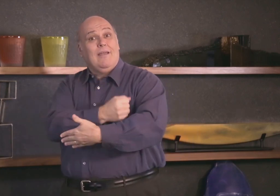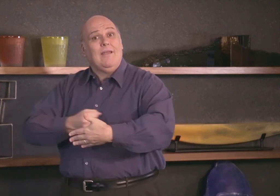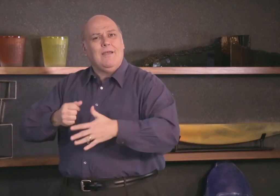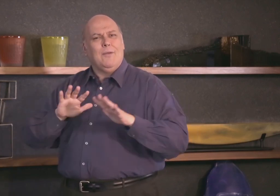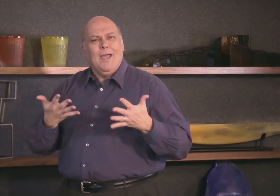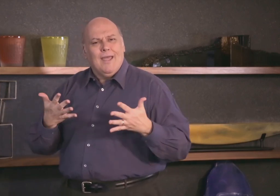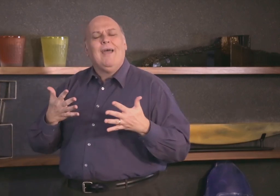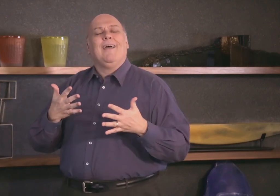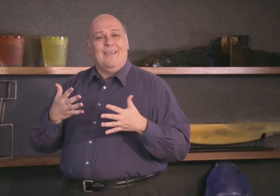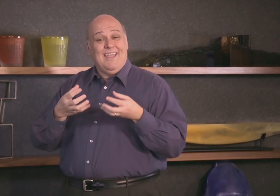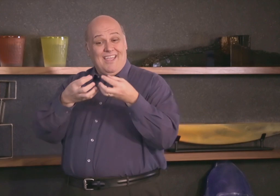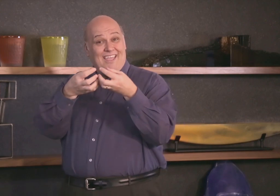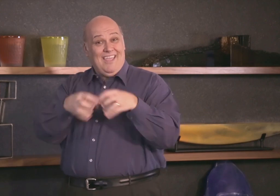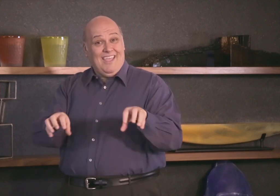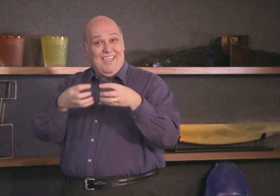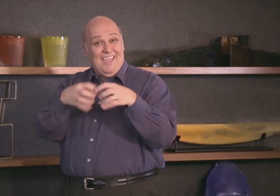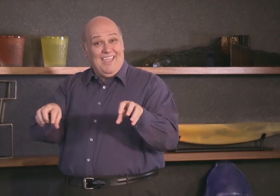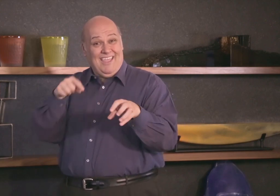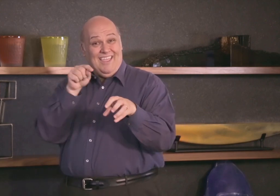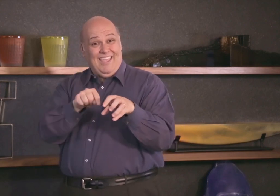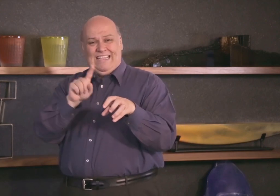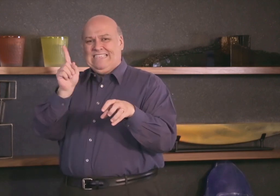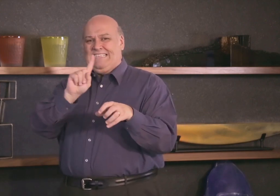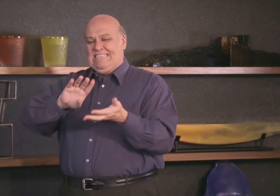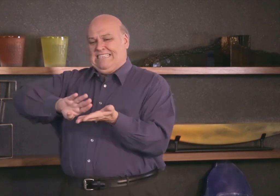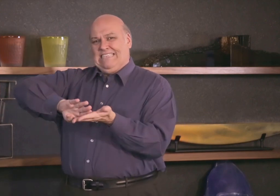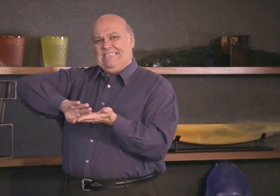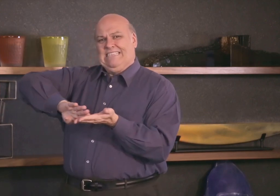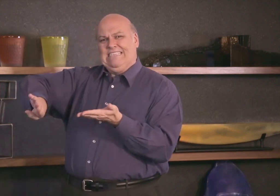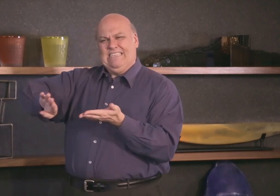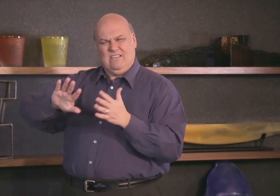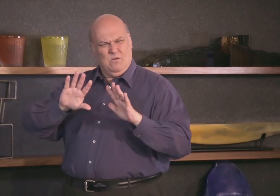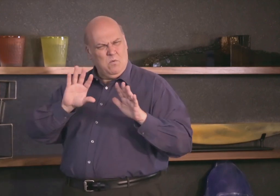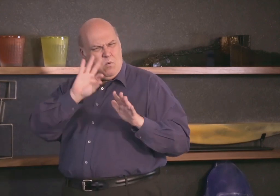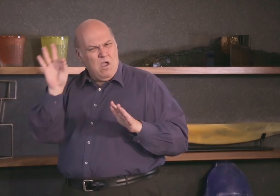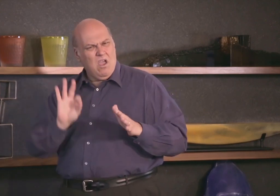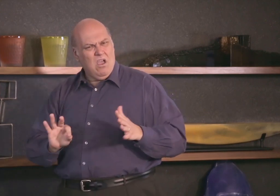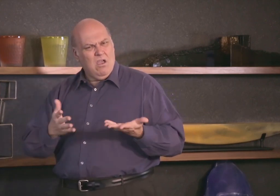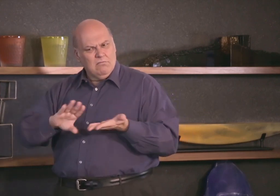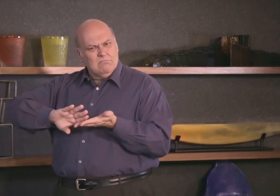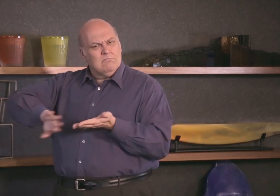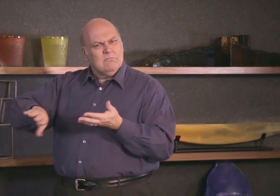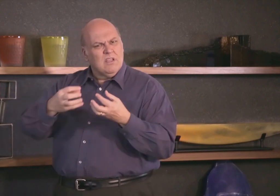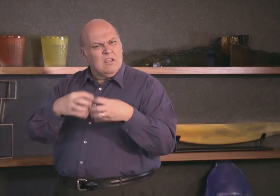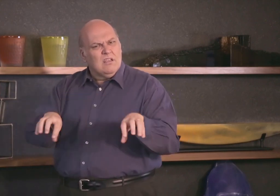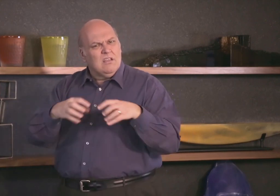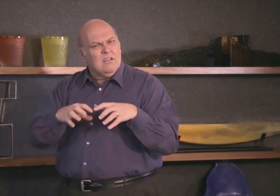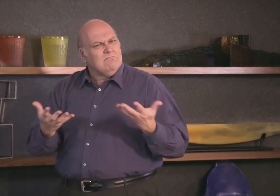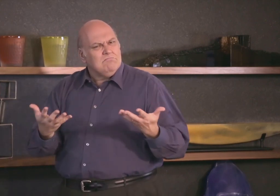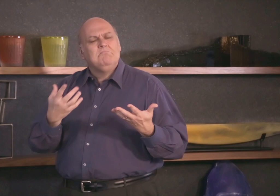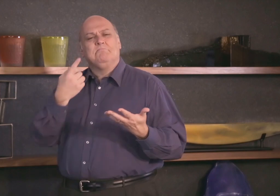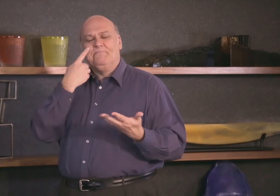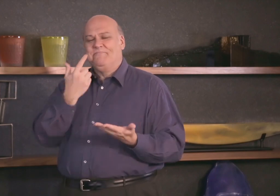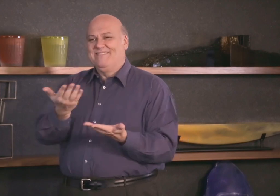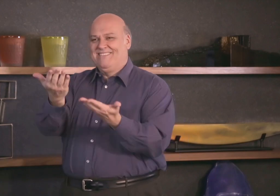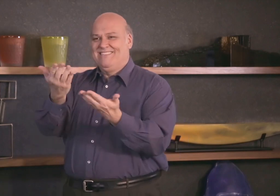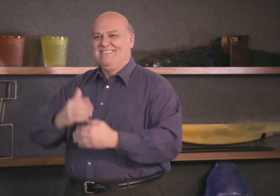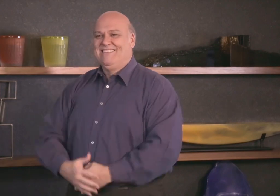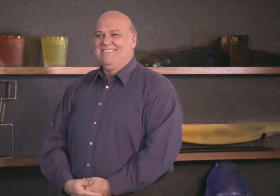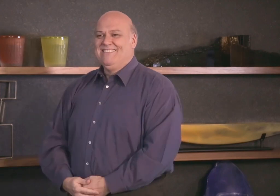Today's CookSign recipe will be an Egg Free Diet. Why avoid eggs? Let's find out.